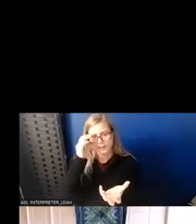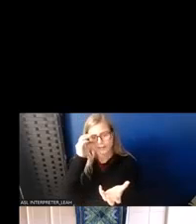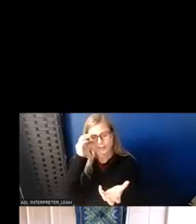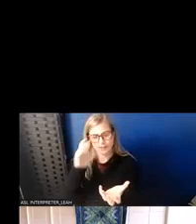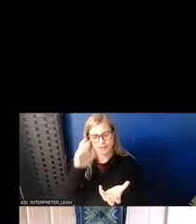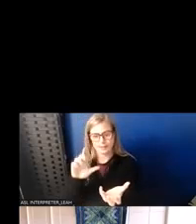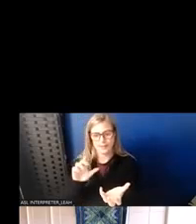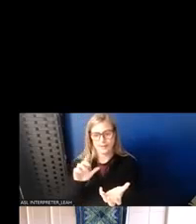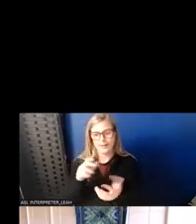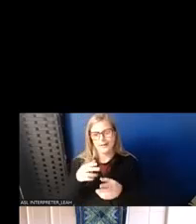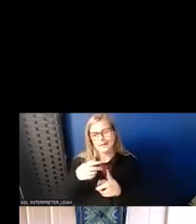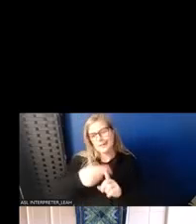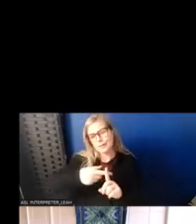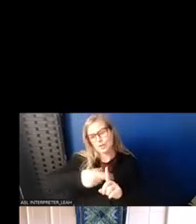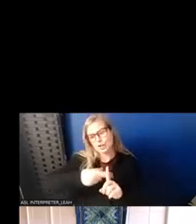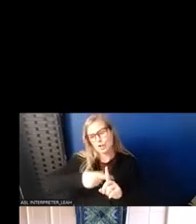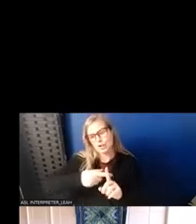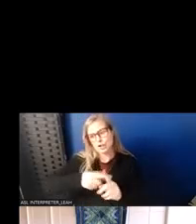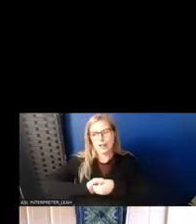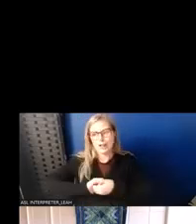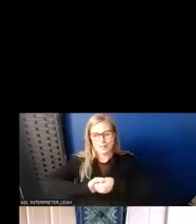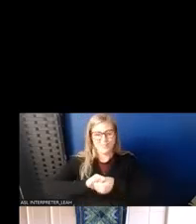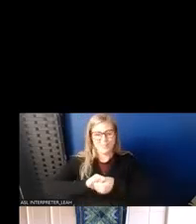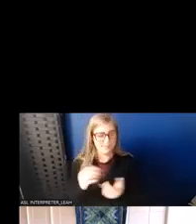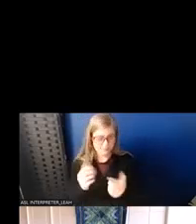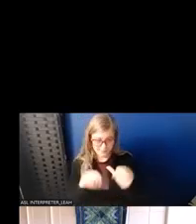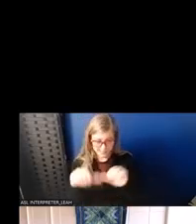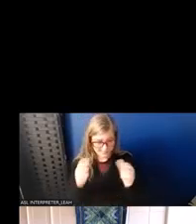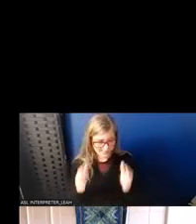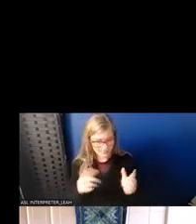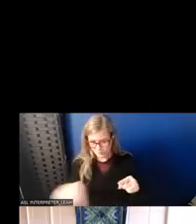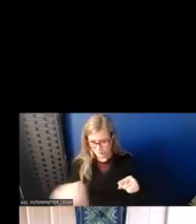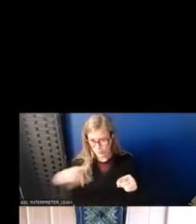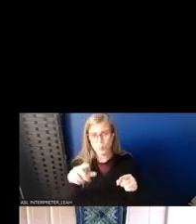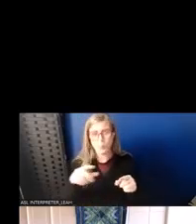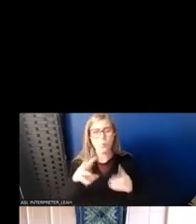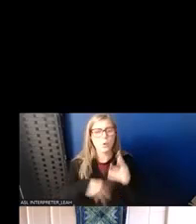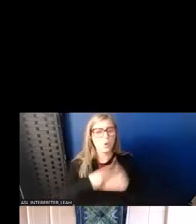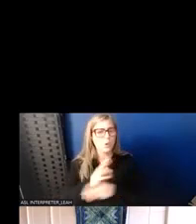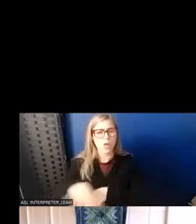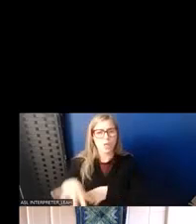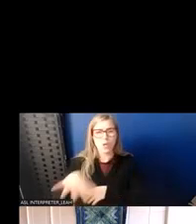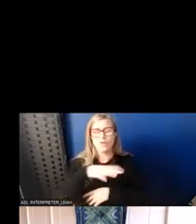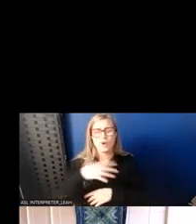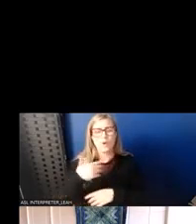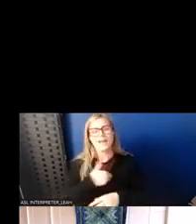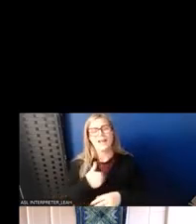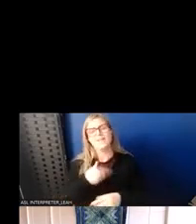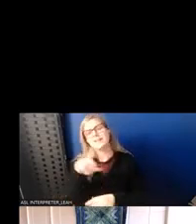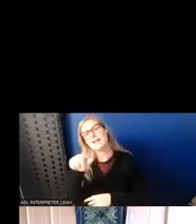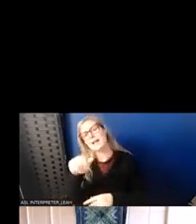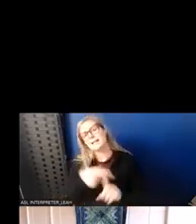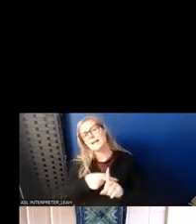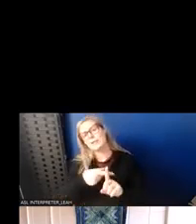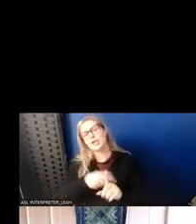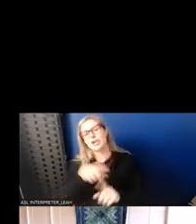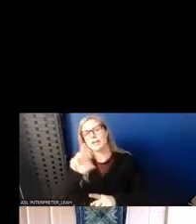that said, hey, we all have data about how temperatures in lakes are changing. What if we combined all of our data from all of these separate